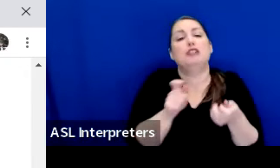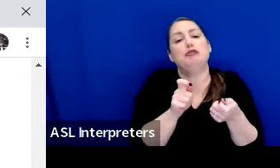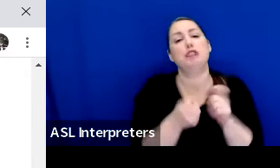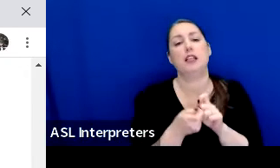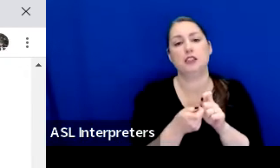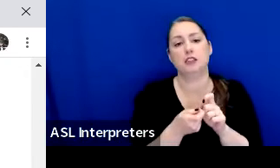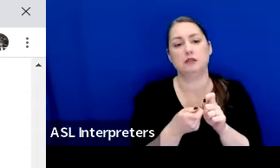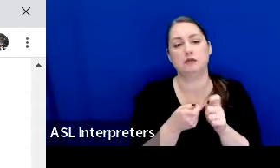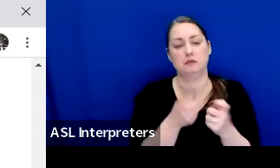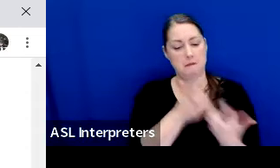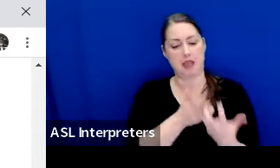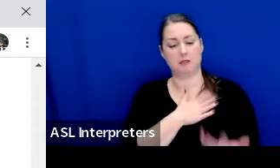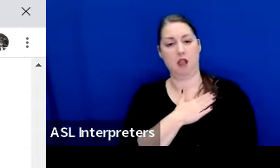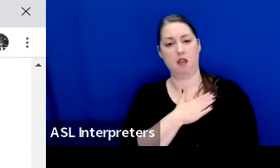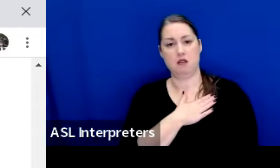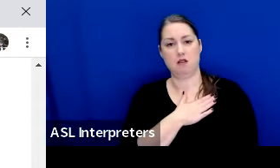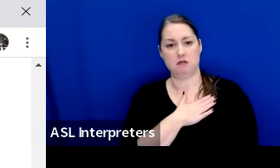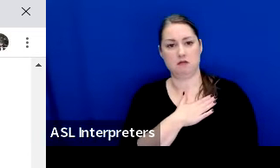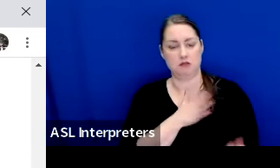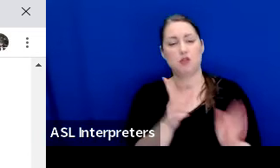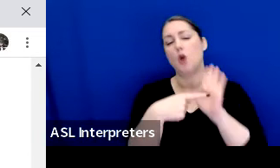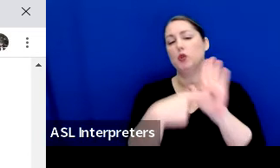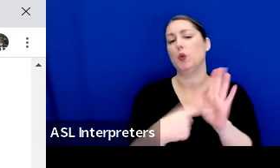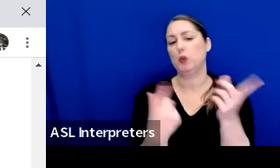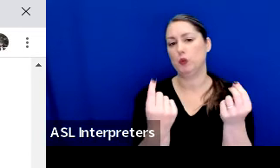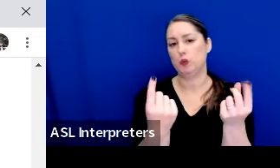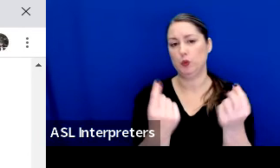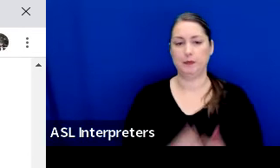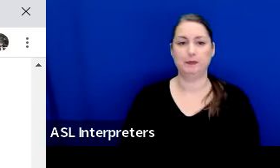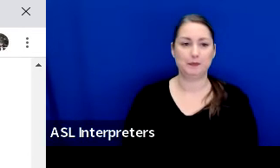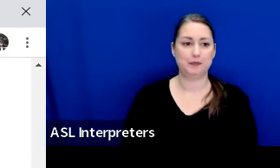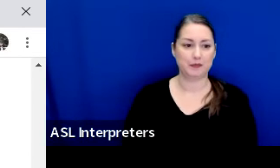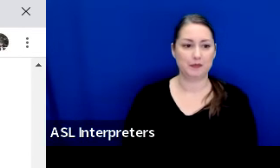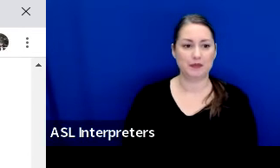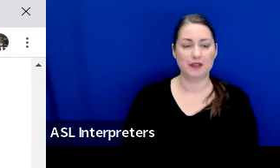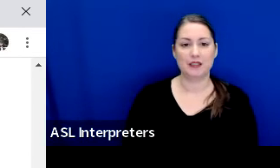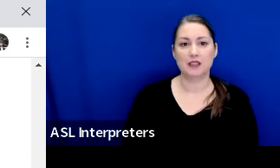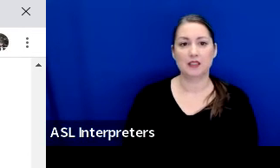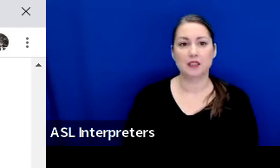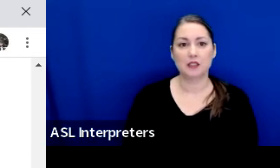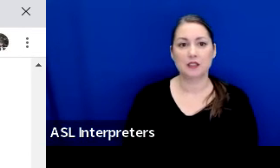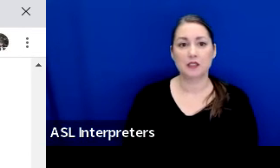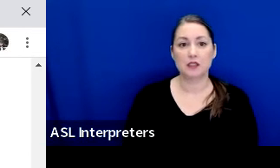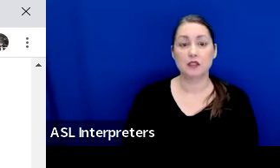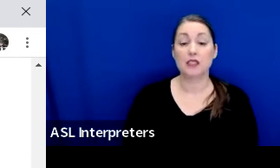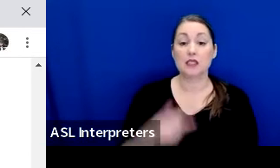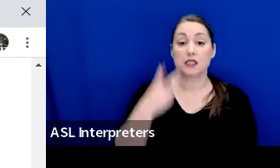So I want to show you some of the things that you can do. So one something I love about this is see this word group.